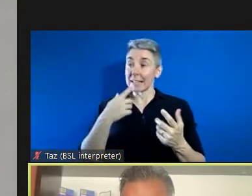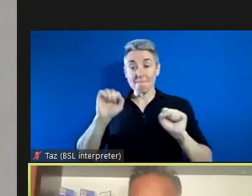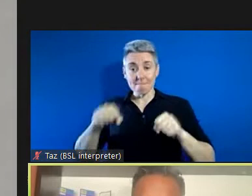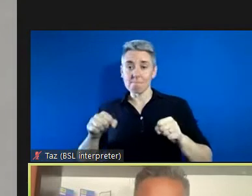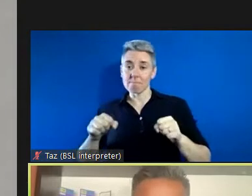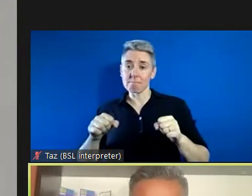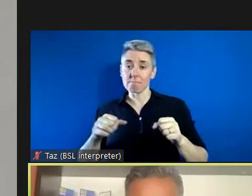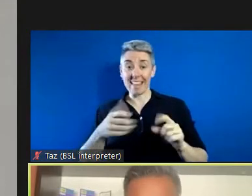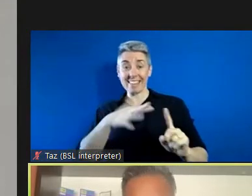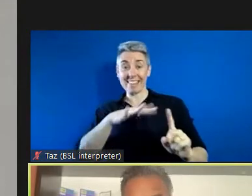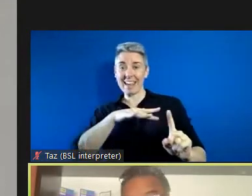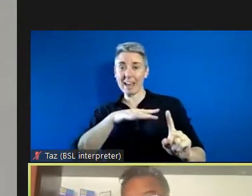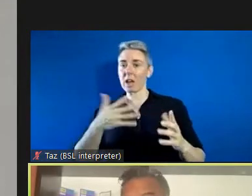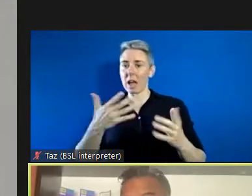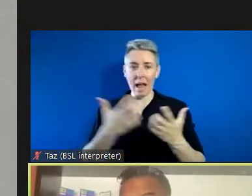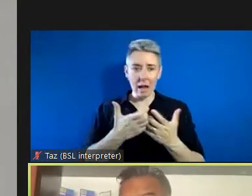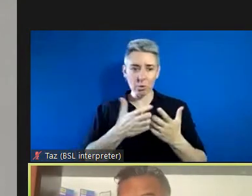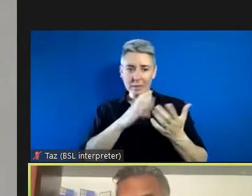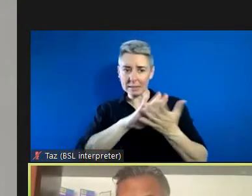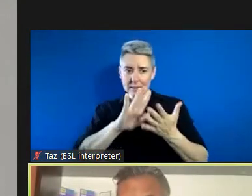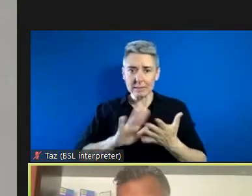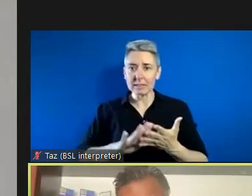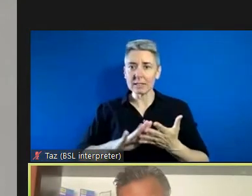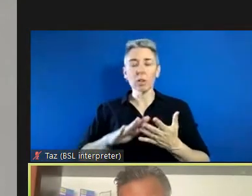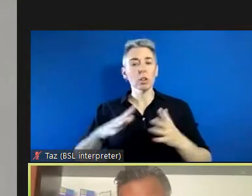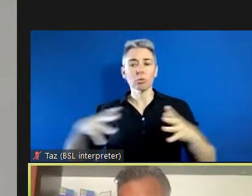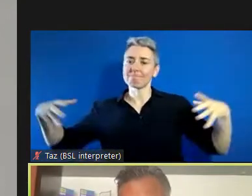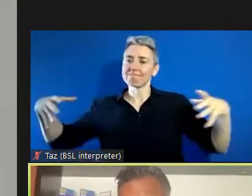rather than a defensive posture that some people often have, especially in academia